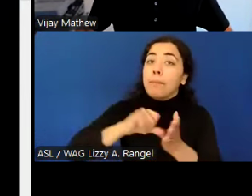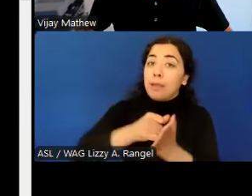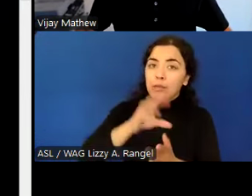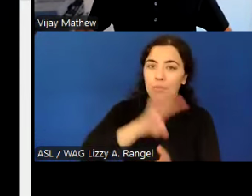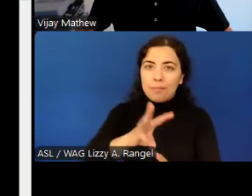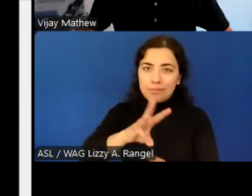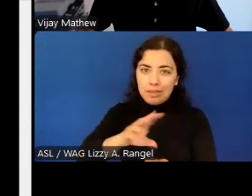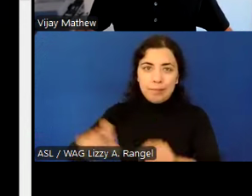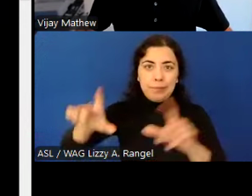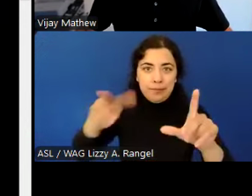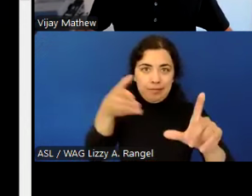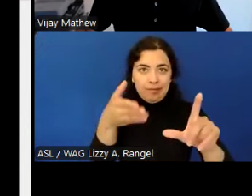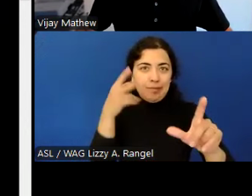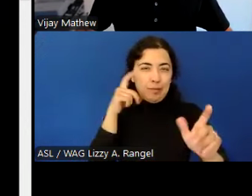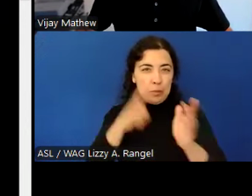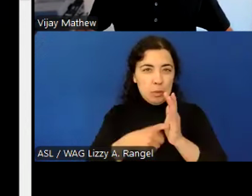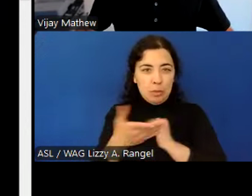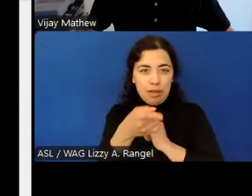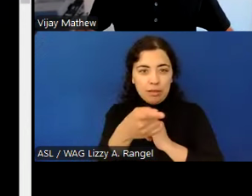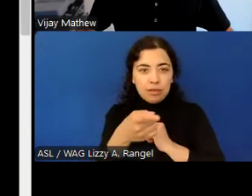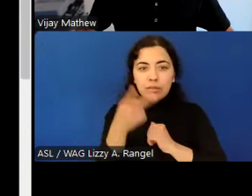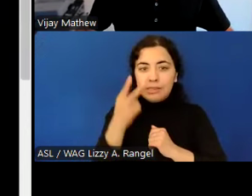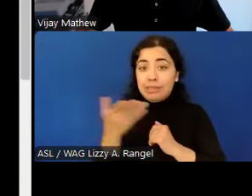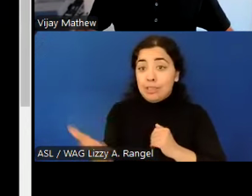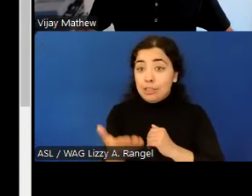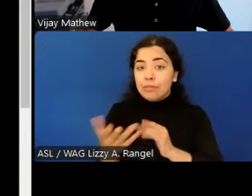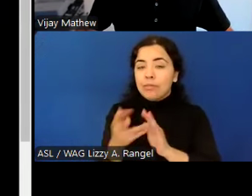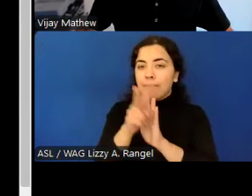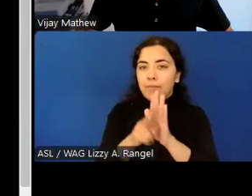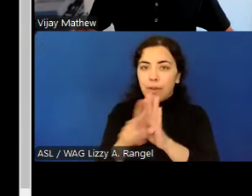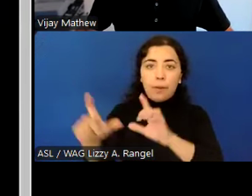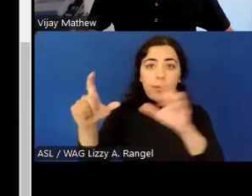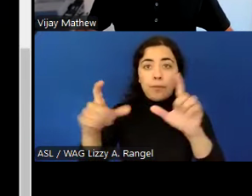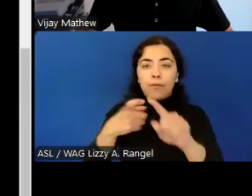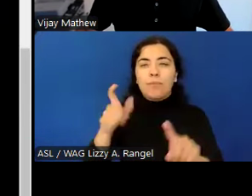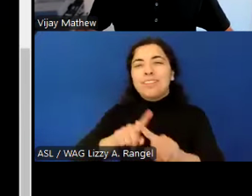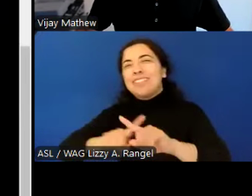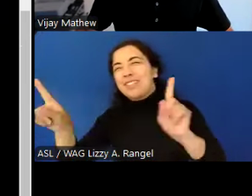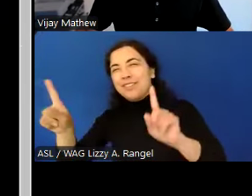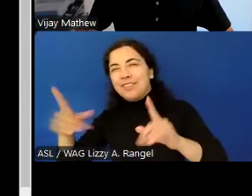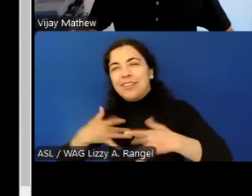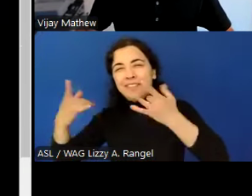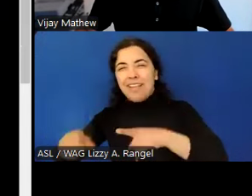actually this is a -- what you see here is a video player from another event I was just testing with.